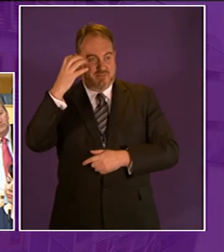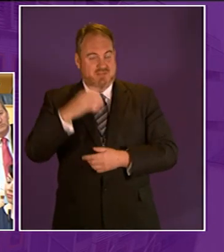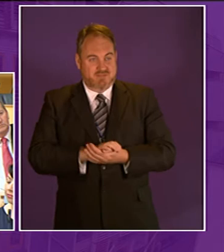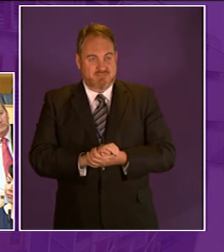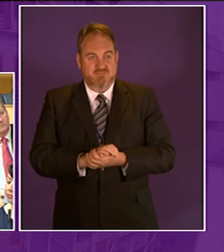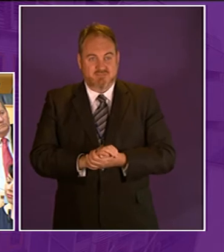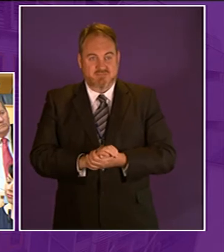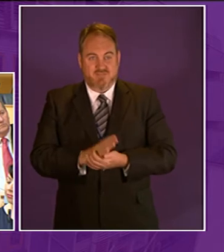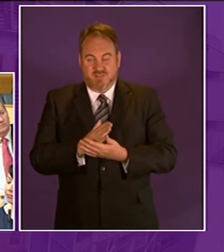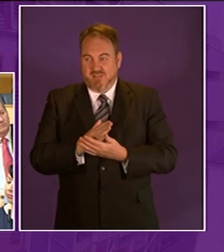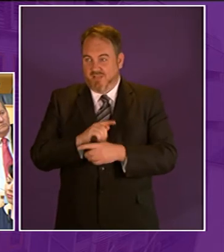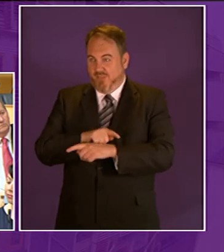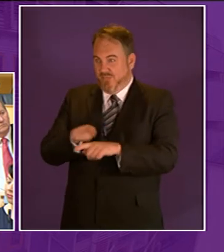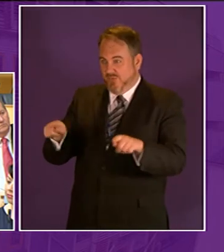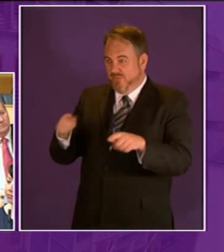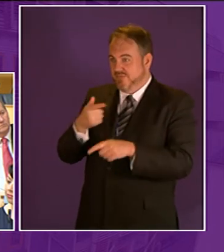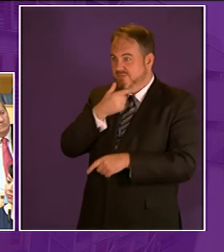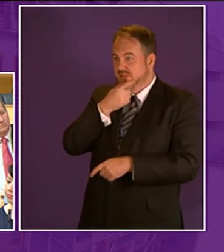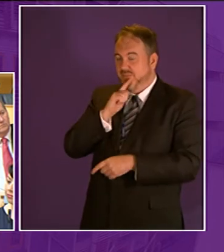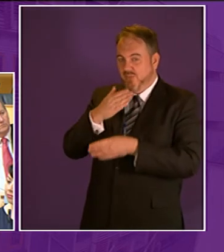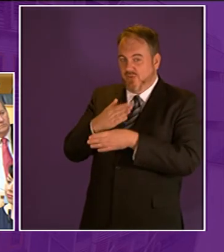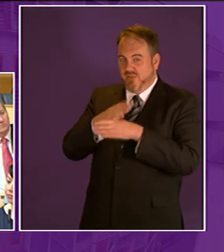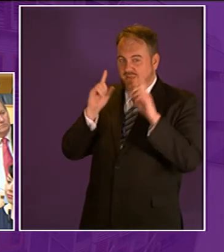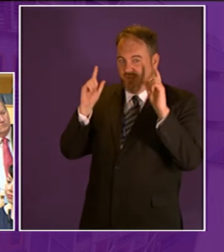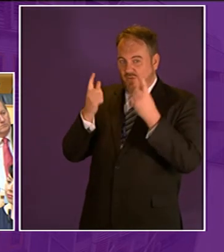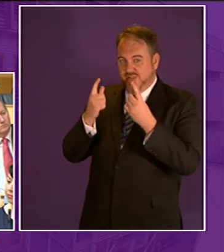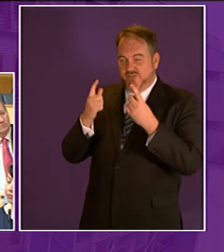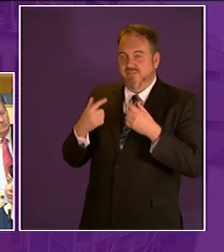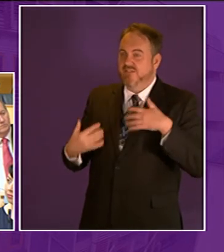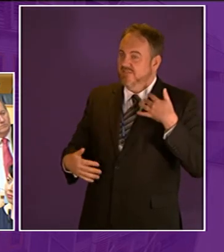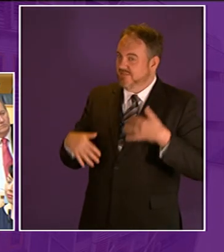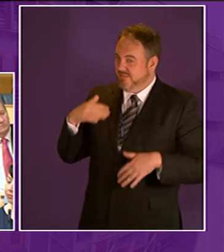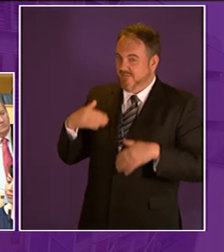who work in colleges have suffered, even more than most, at its hands.